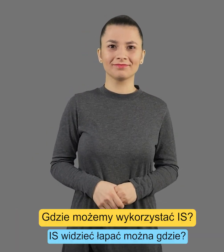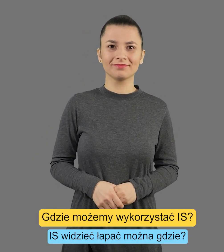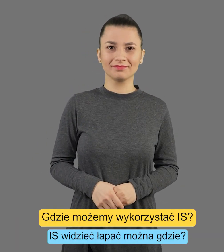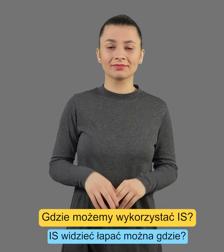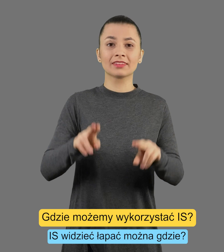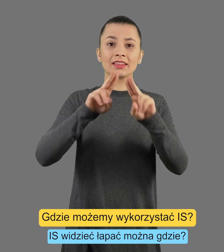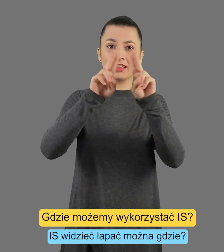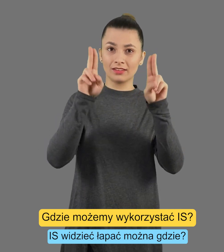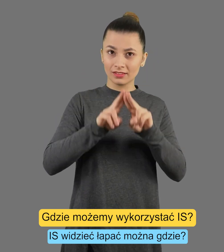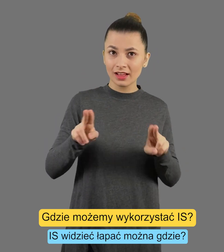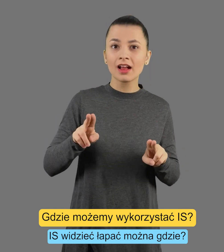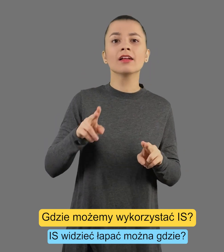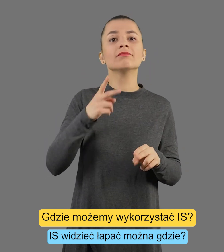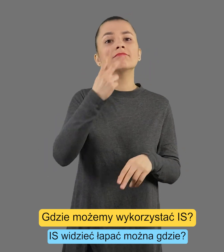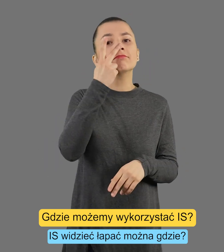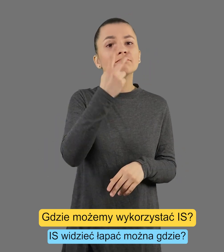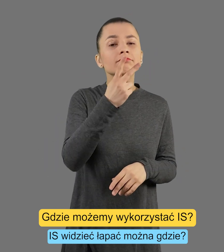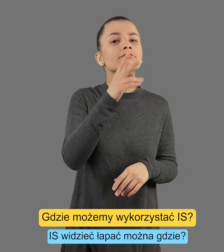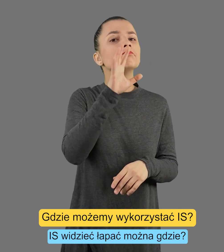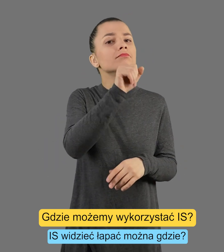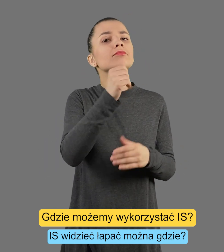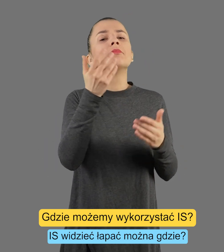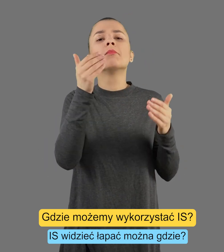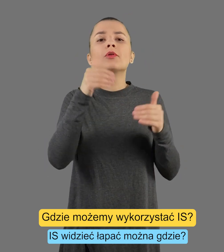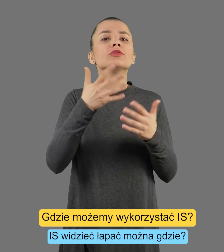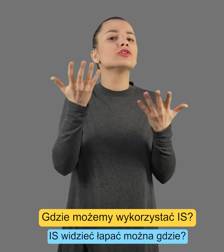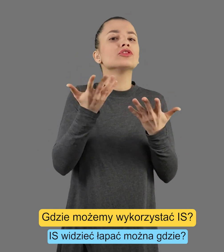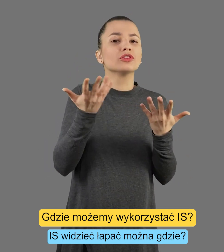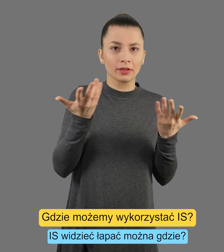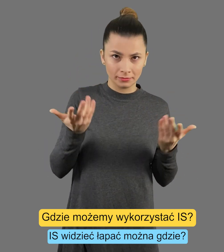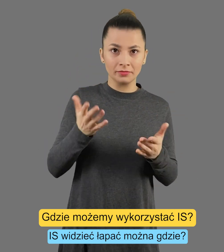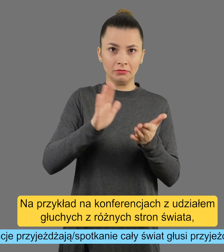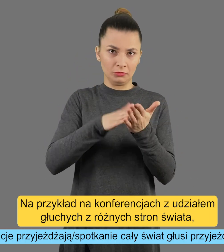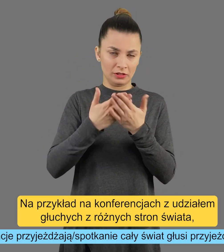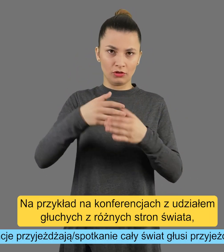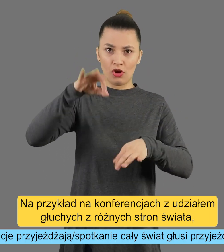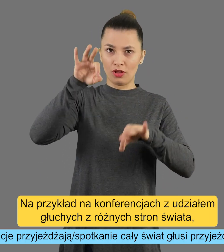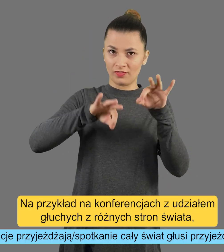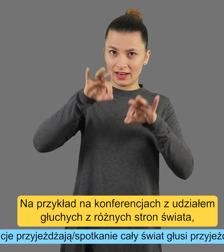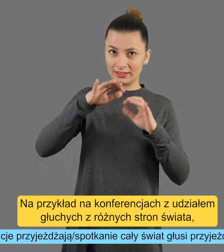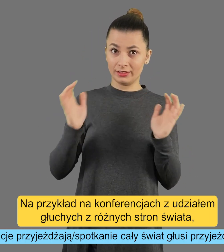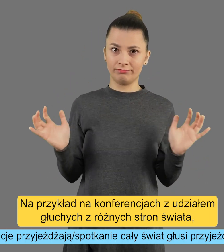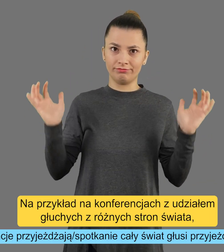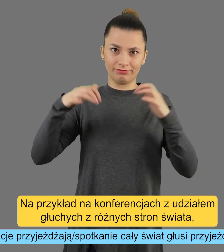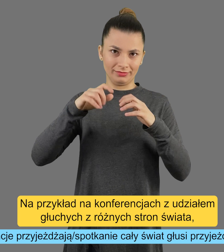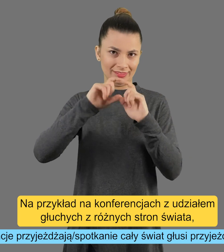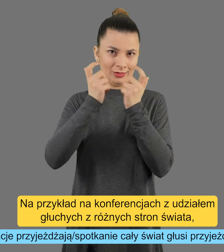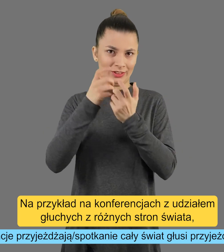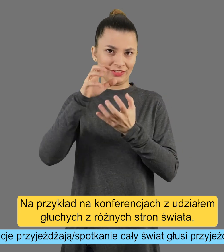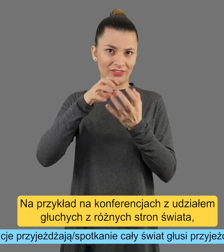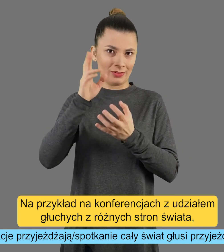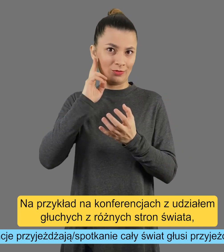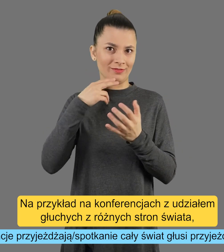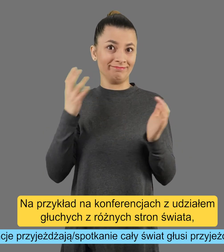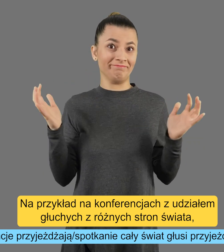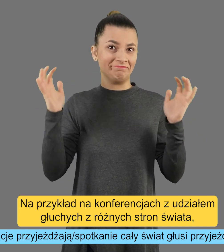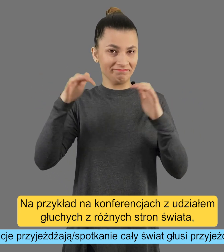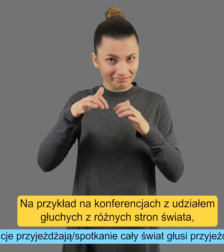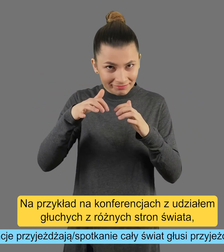Where can we use IS? For example, at conferences with deaf people from different parts of the world,